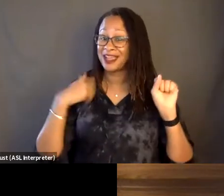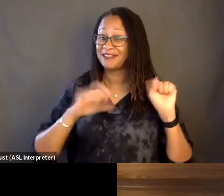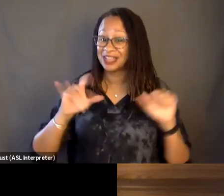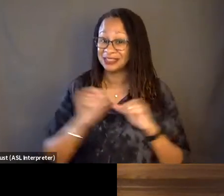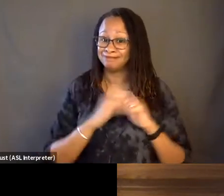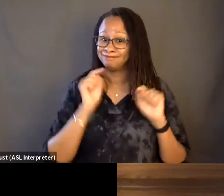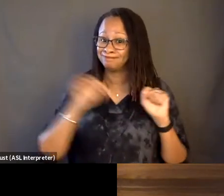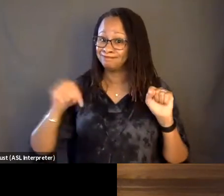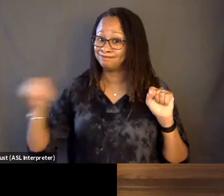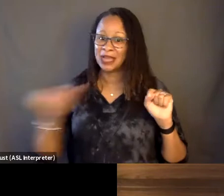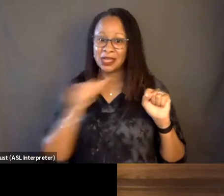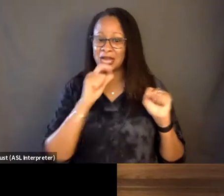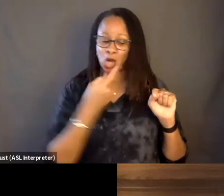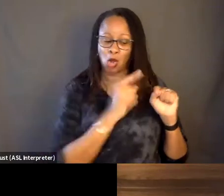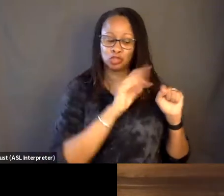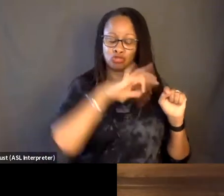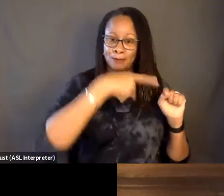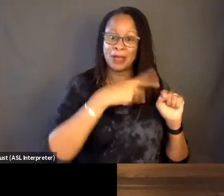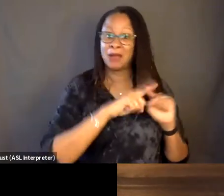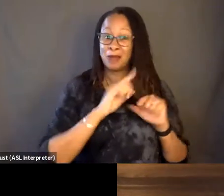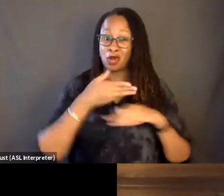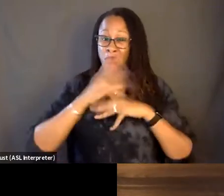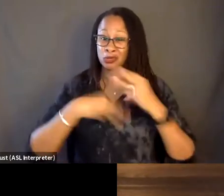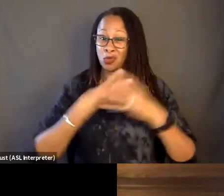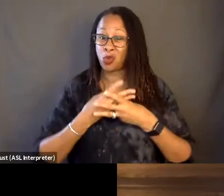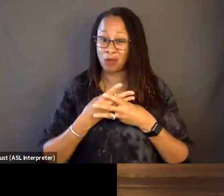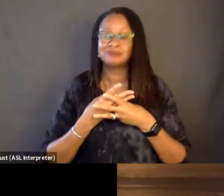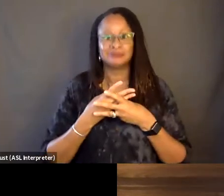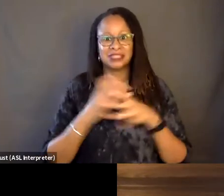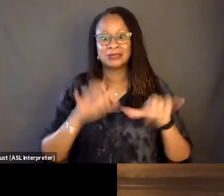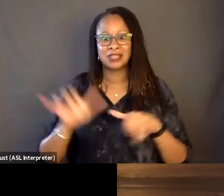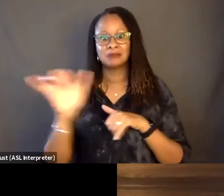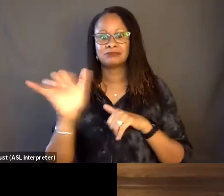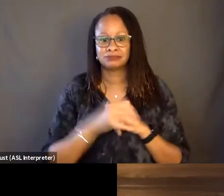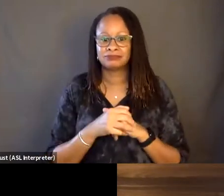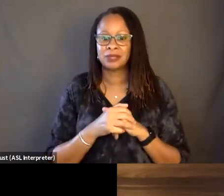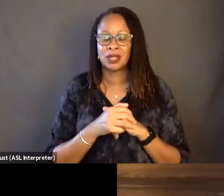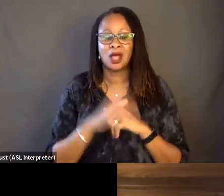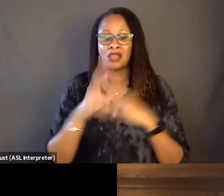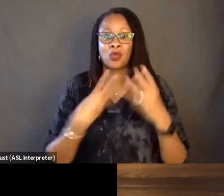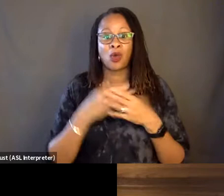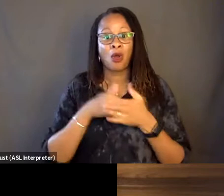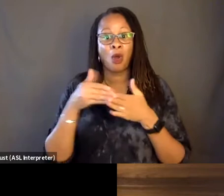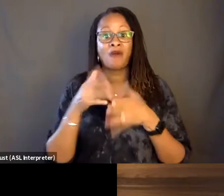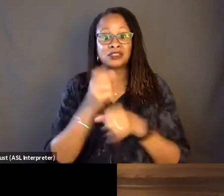And on a global level, it's being done, as well. I mean, the world oftentimes takes its direction from the US.